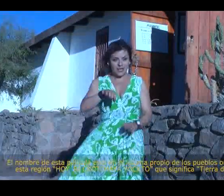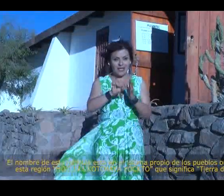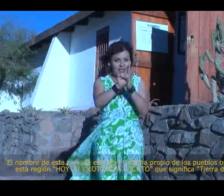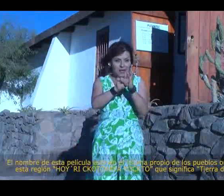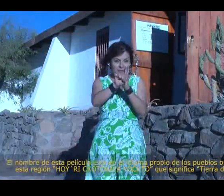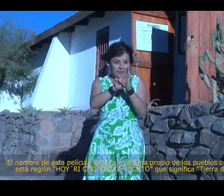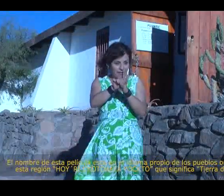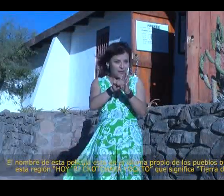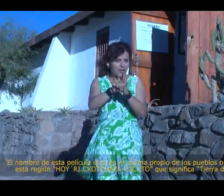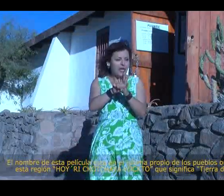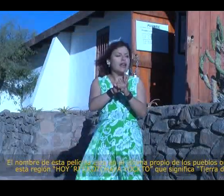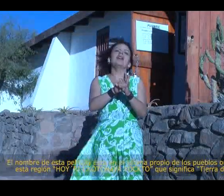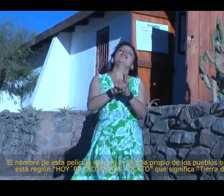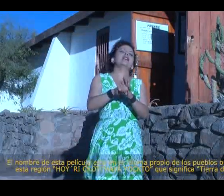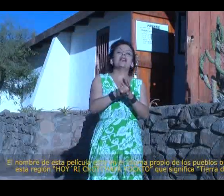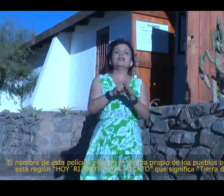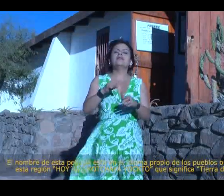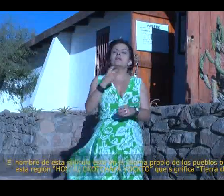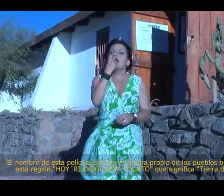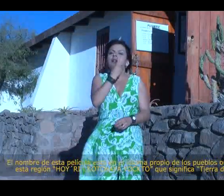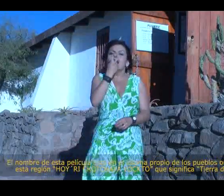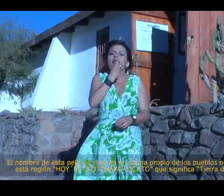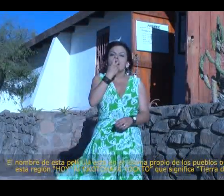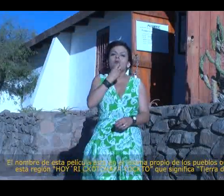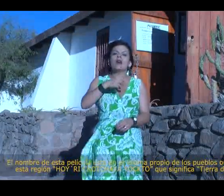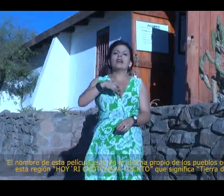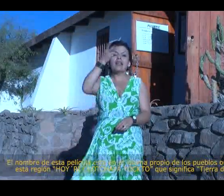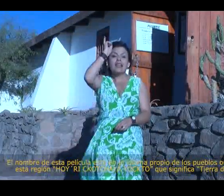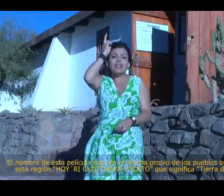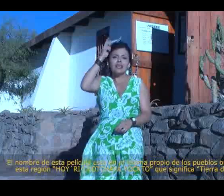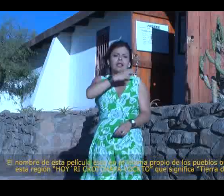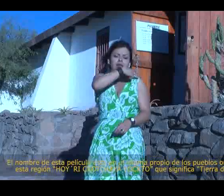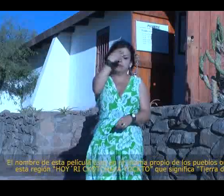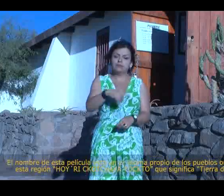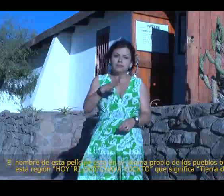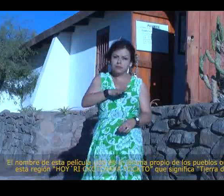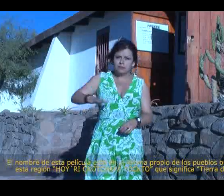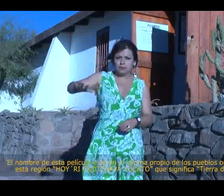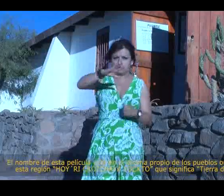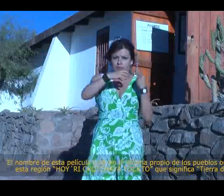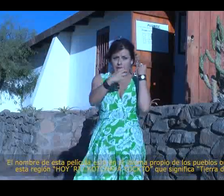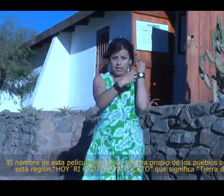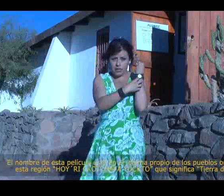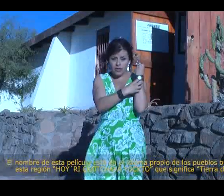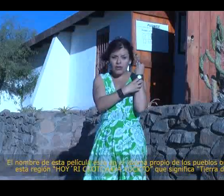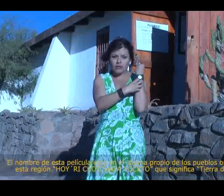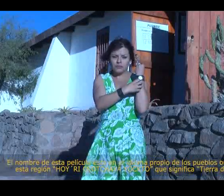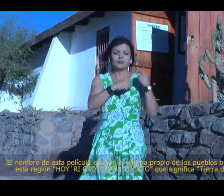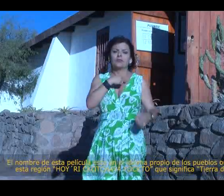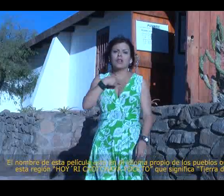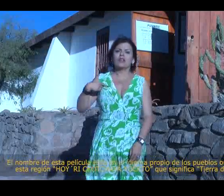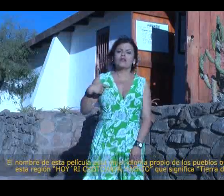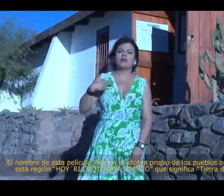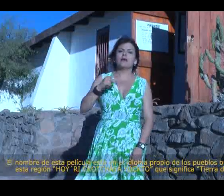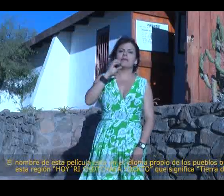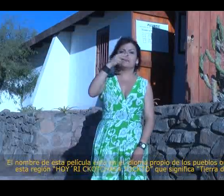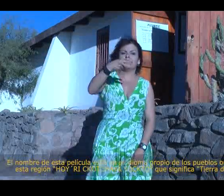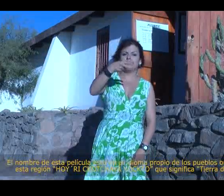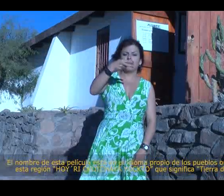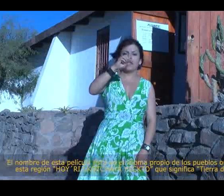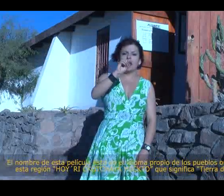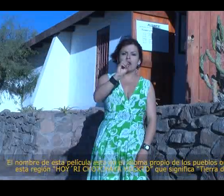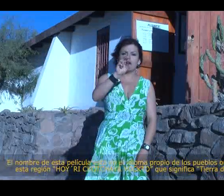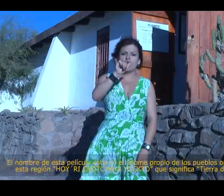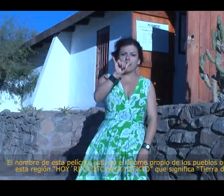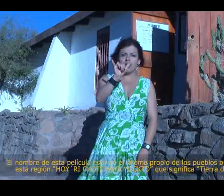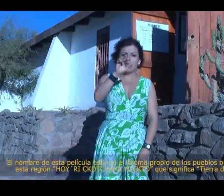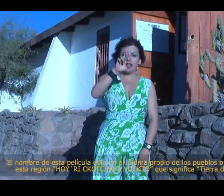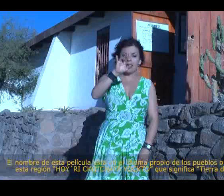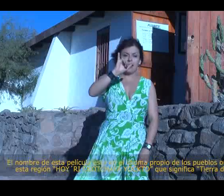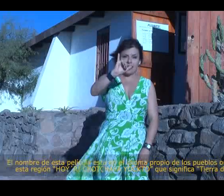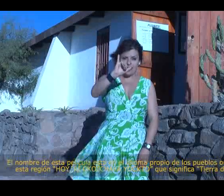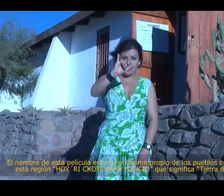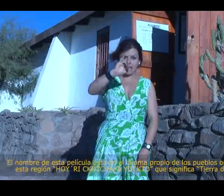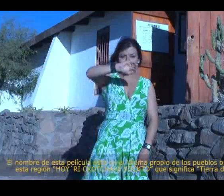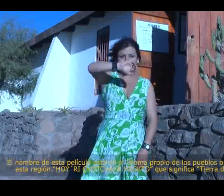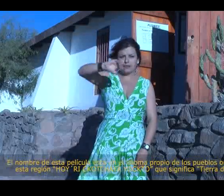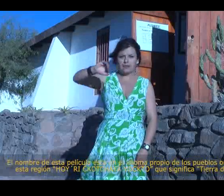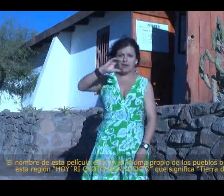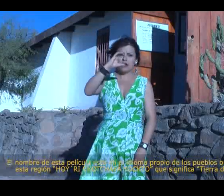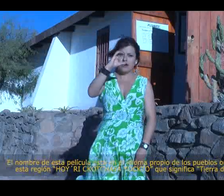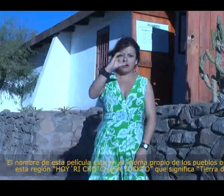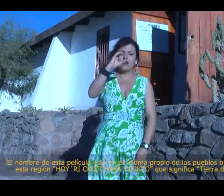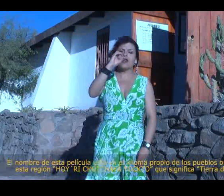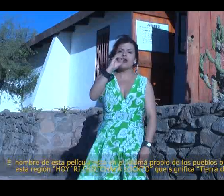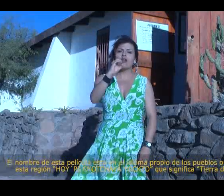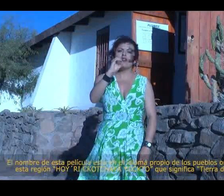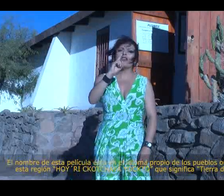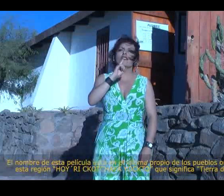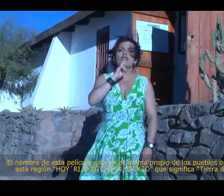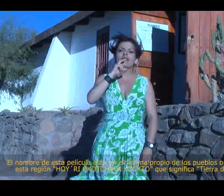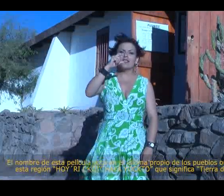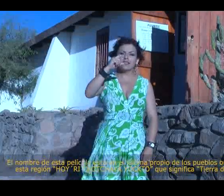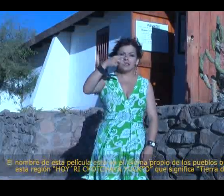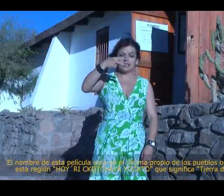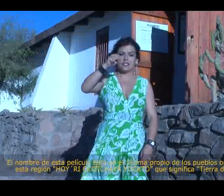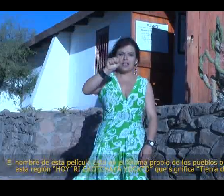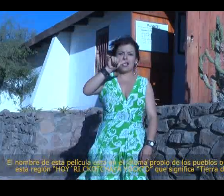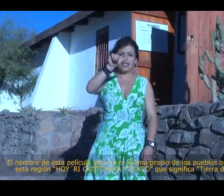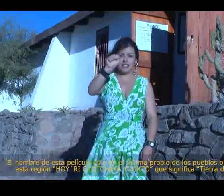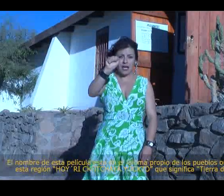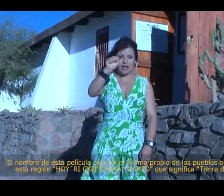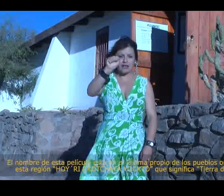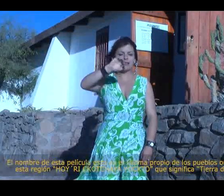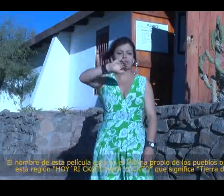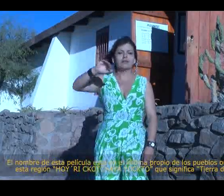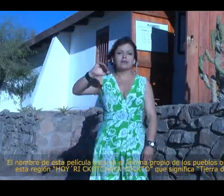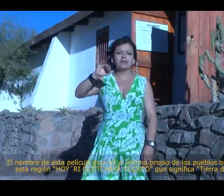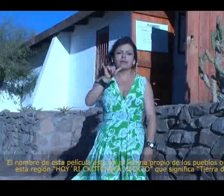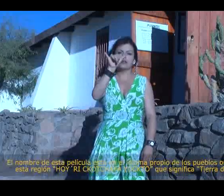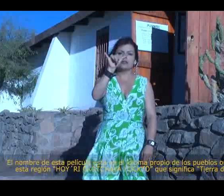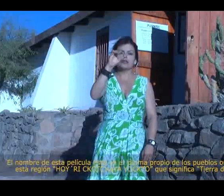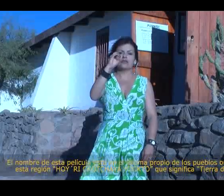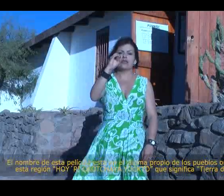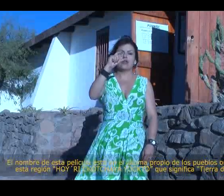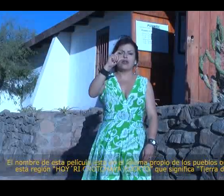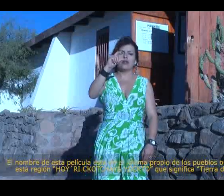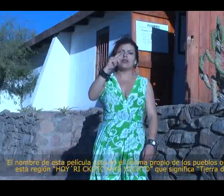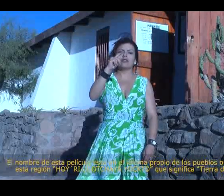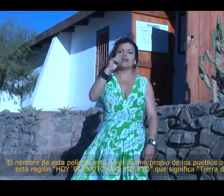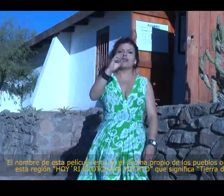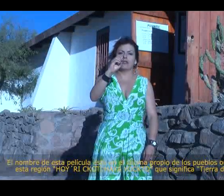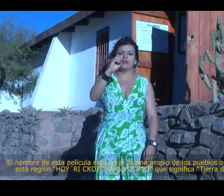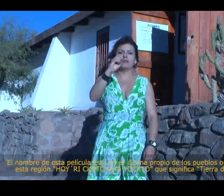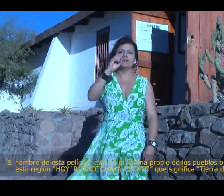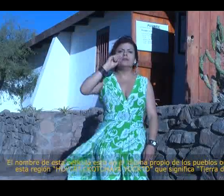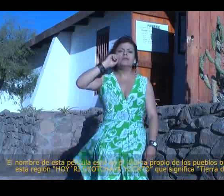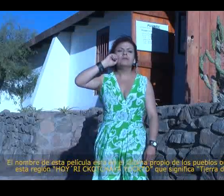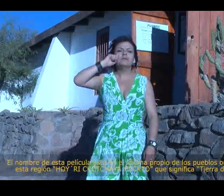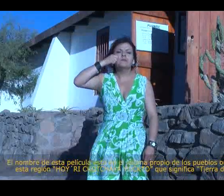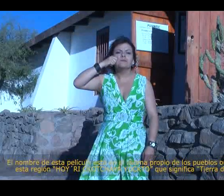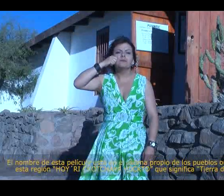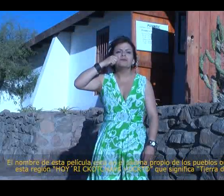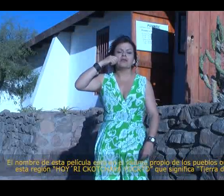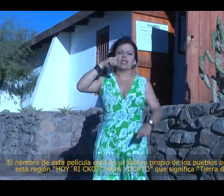The name of this film is from the language of the indigenous people of this region. “Hoy’ri Ckotchayá Yockto” which means Land of the Deaf.